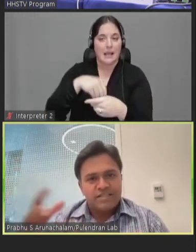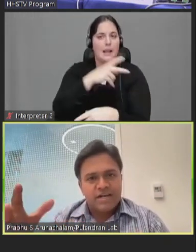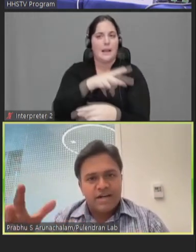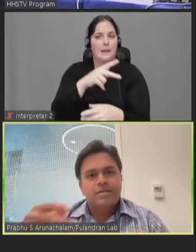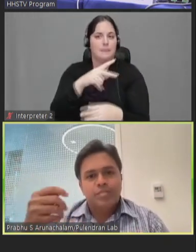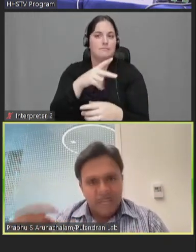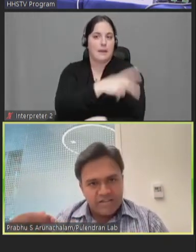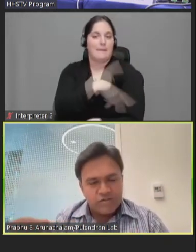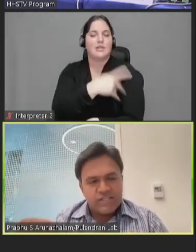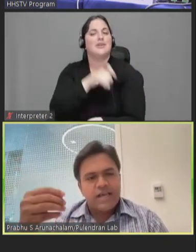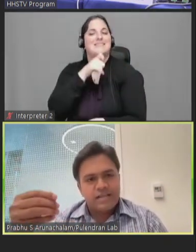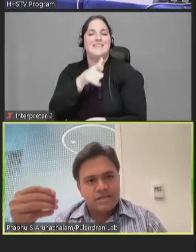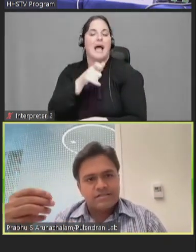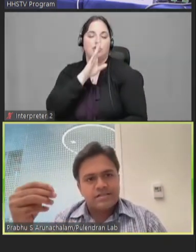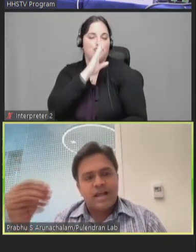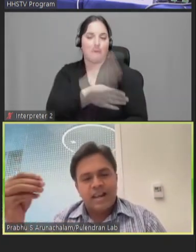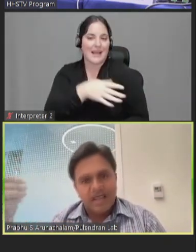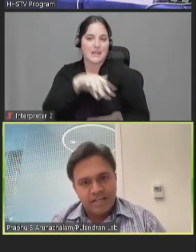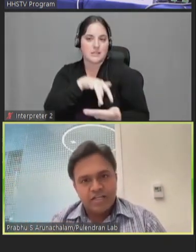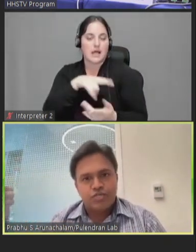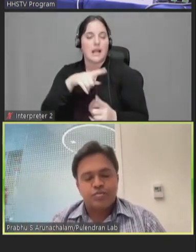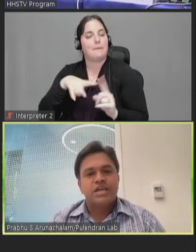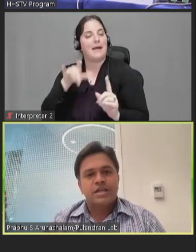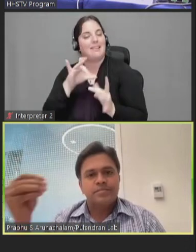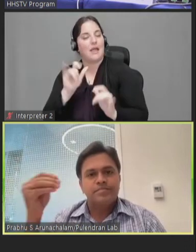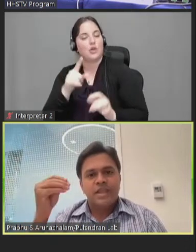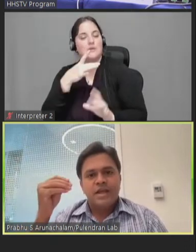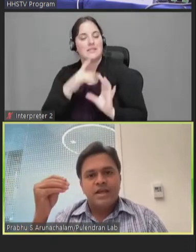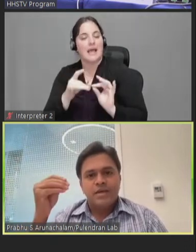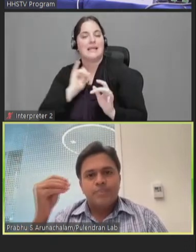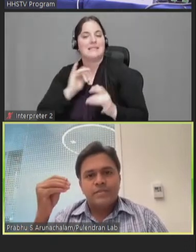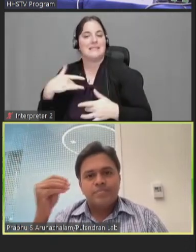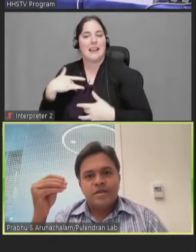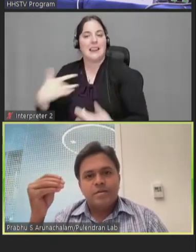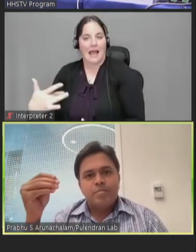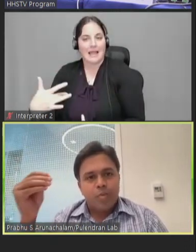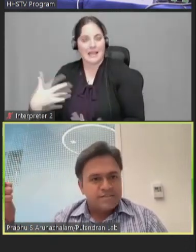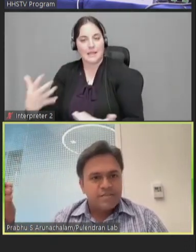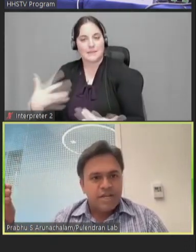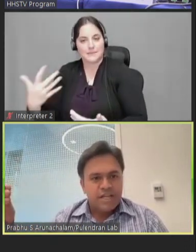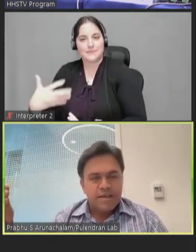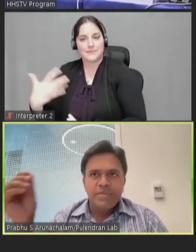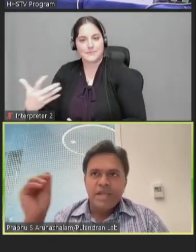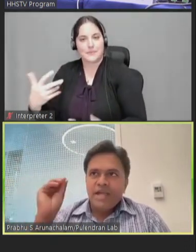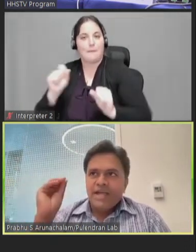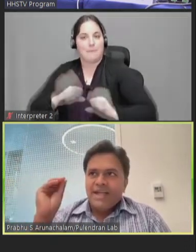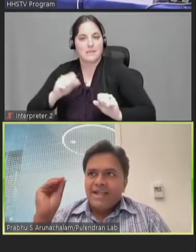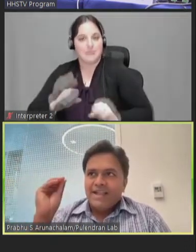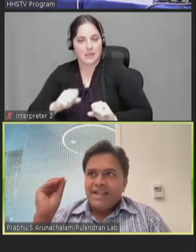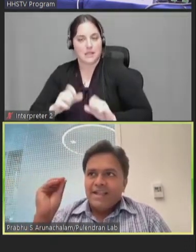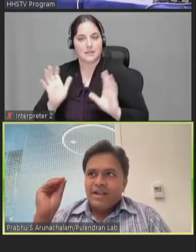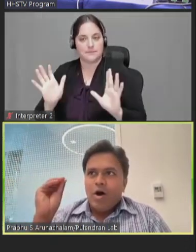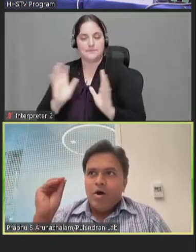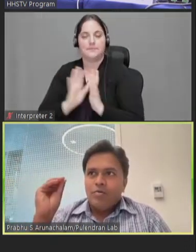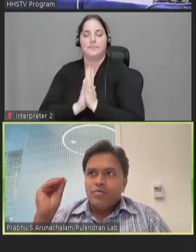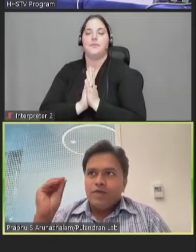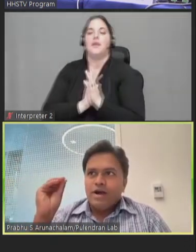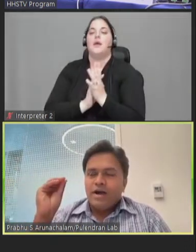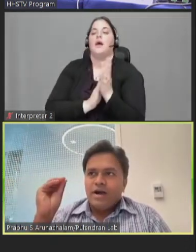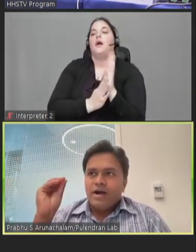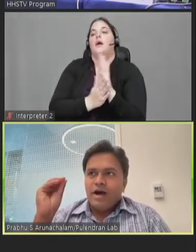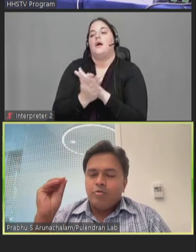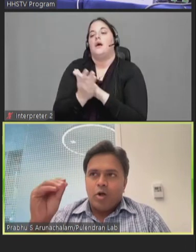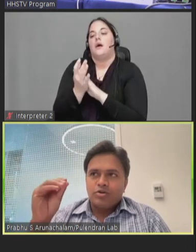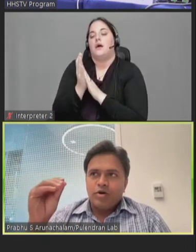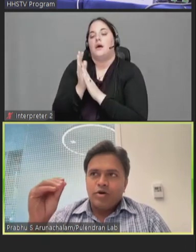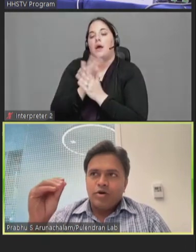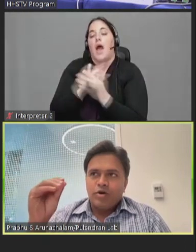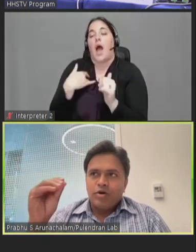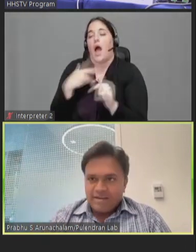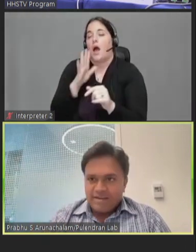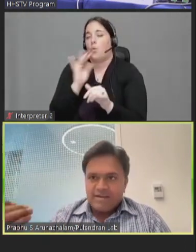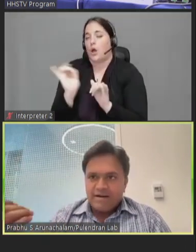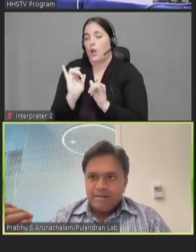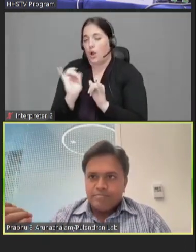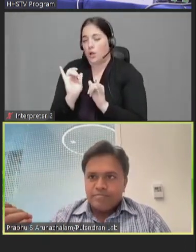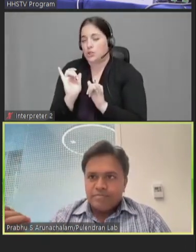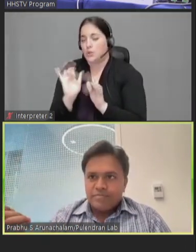studied but as you say, it's likely to be, you know, a possibility. Now, I would also add, like